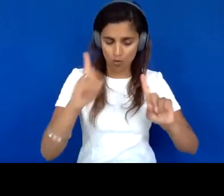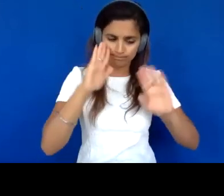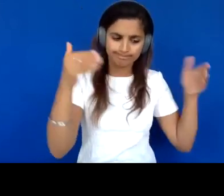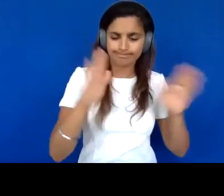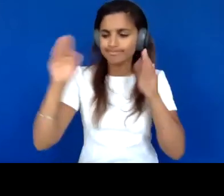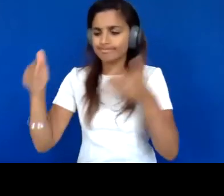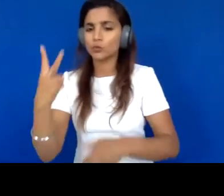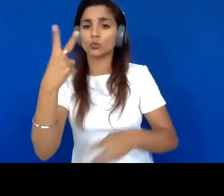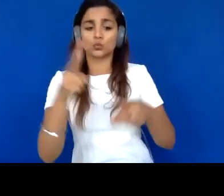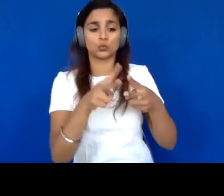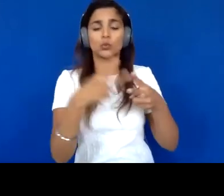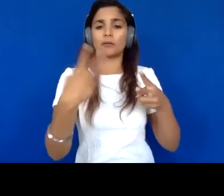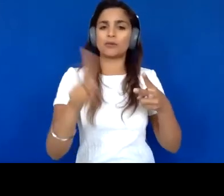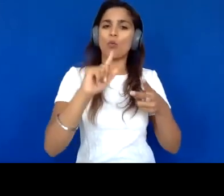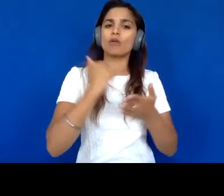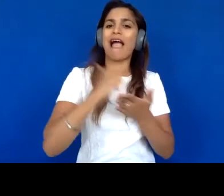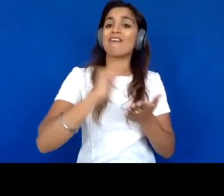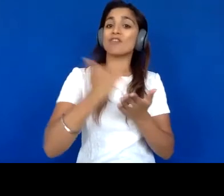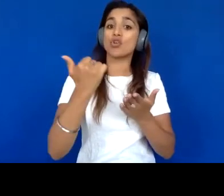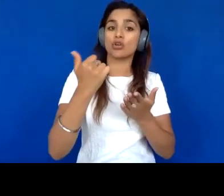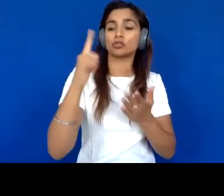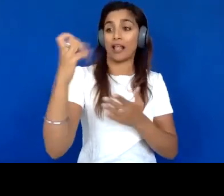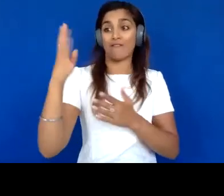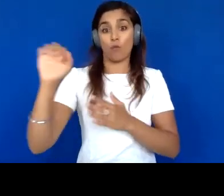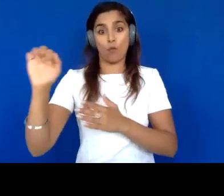created by channel 4 meet the superhumans which launched for London